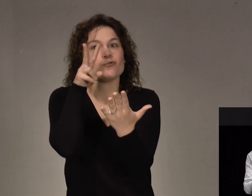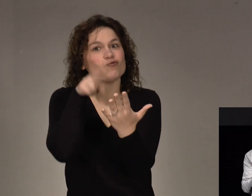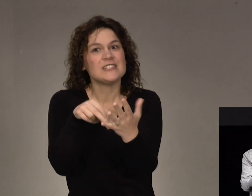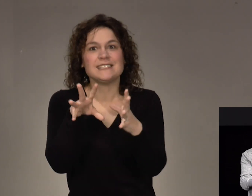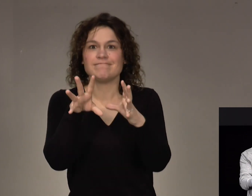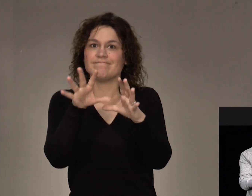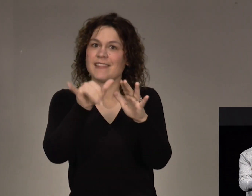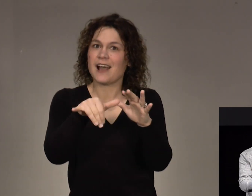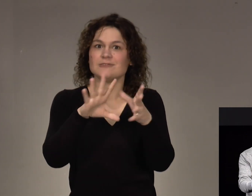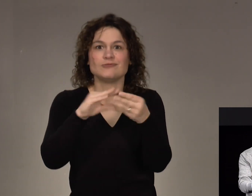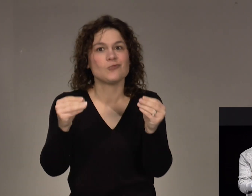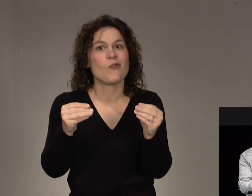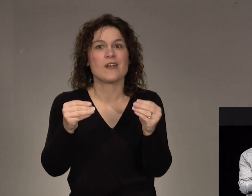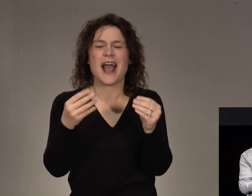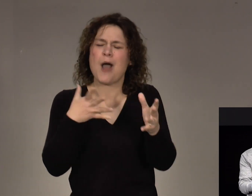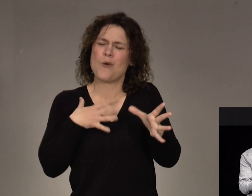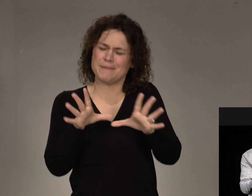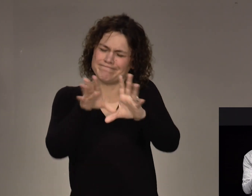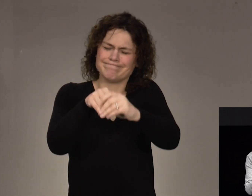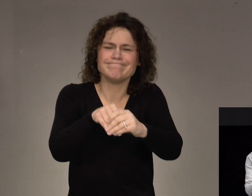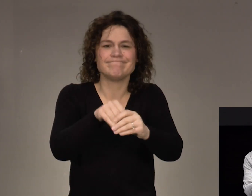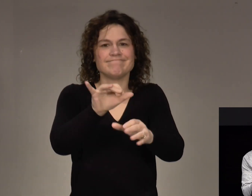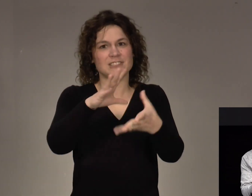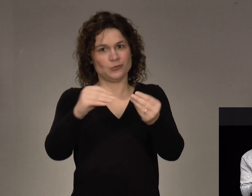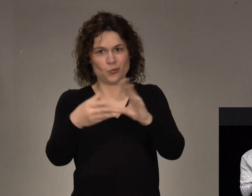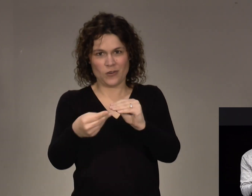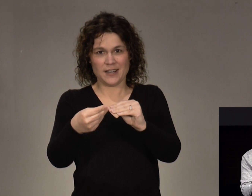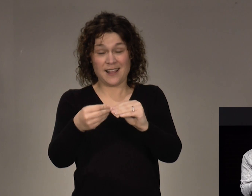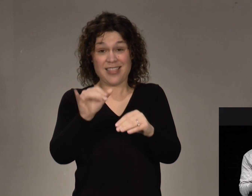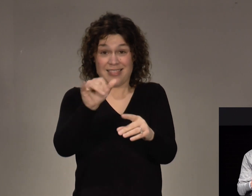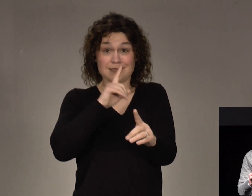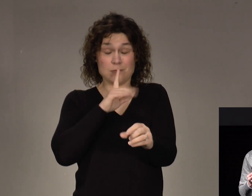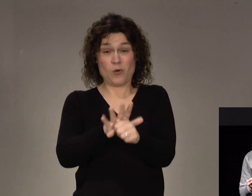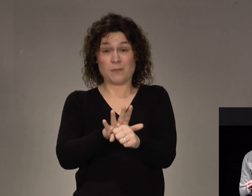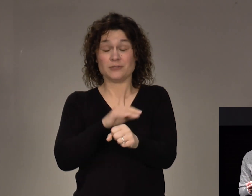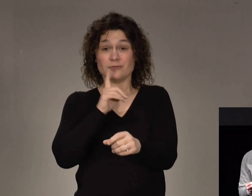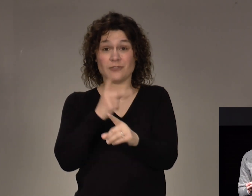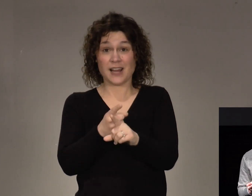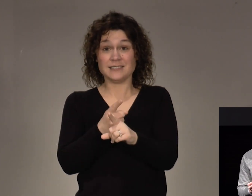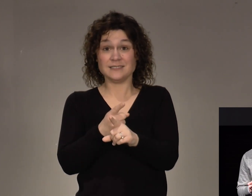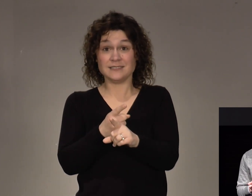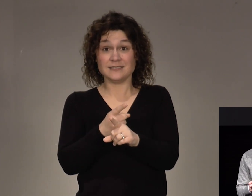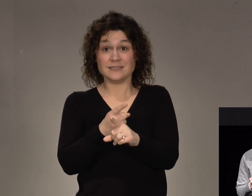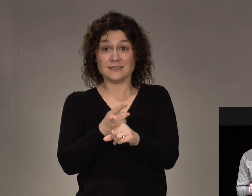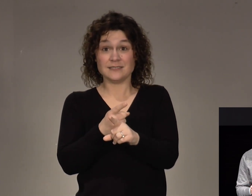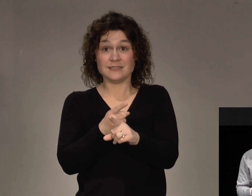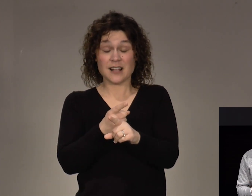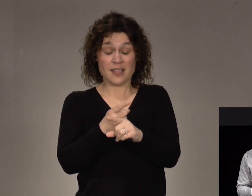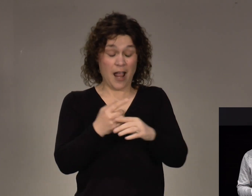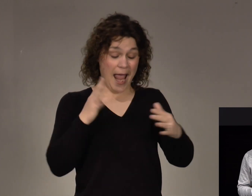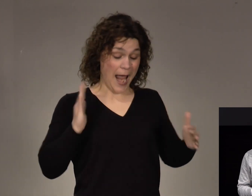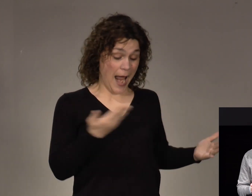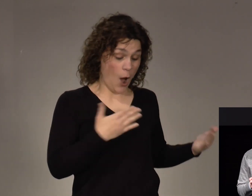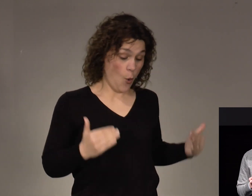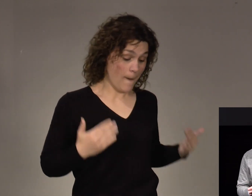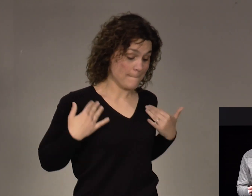in that story. And that's the promise--"the resurrection of the body and the life